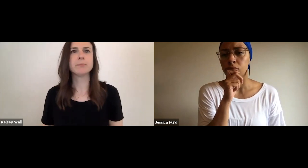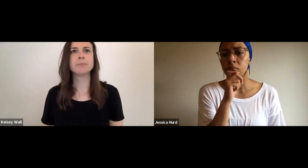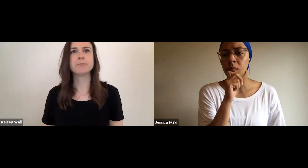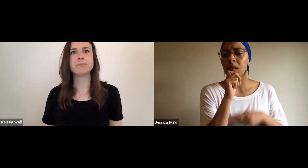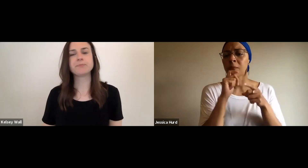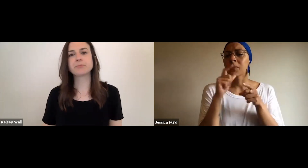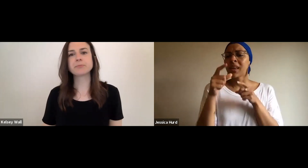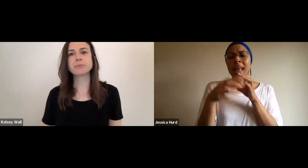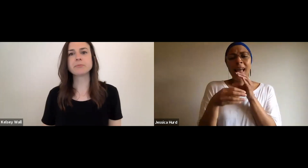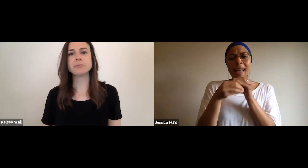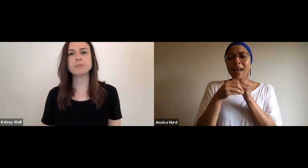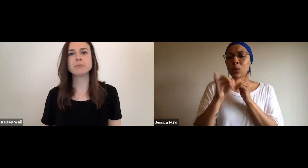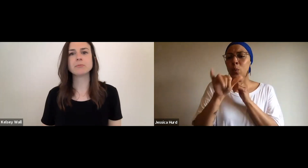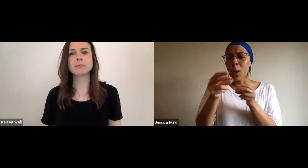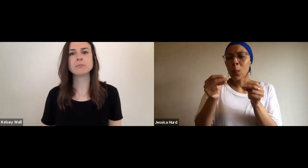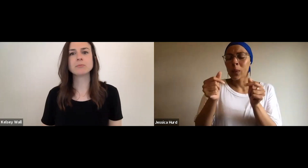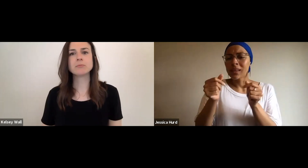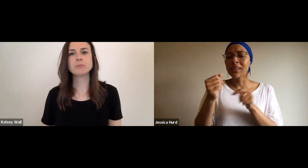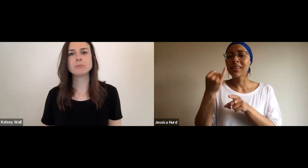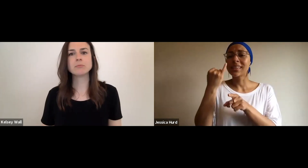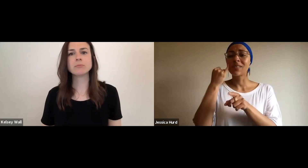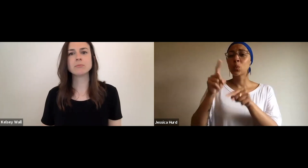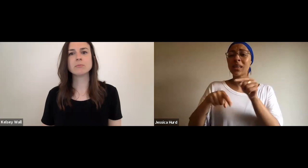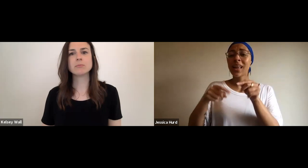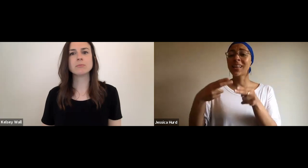and just figure out what's involved there, but you don't have to name it.